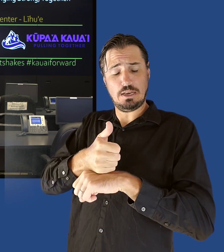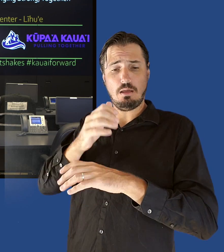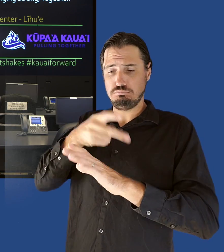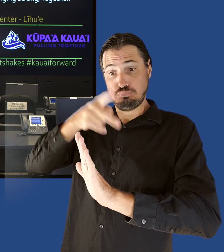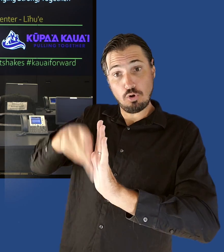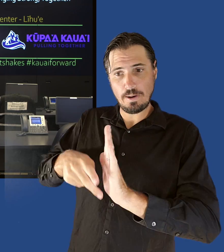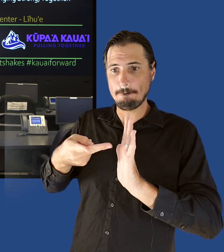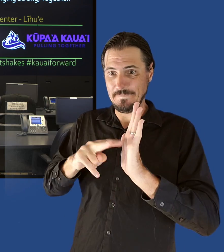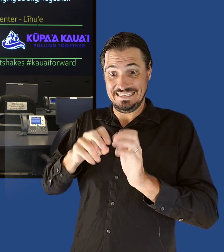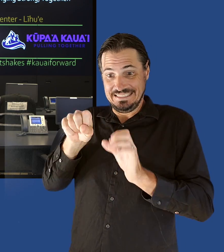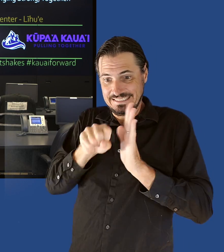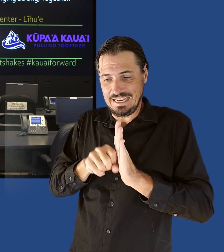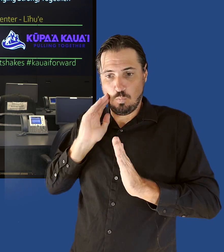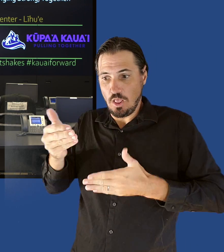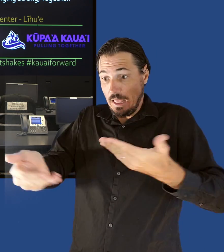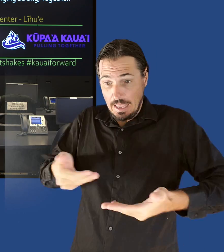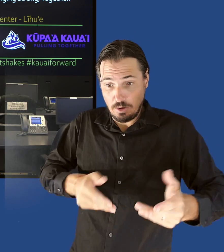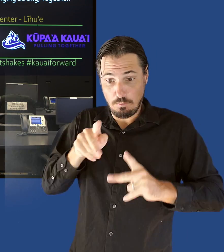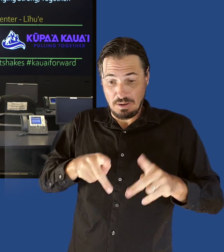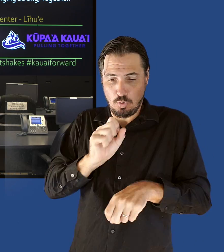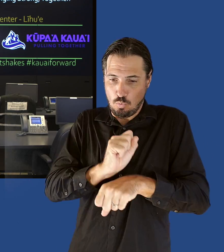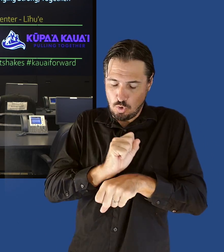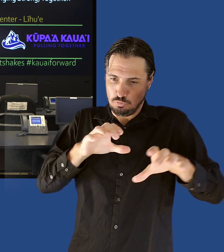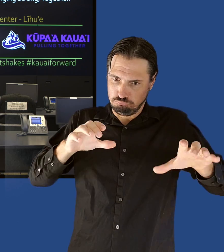We have been discussing such a program at the county level as well.